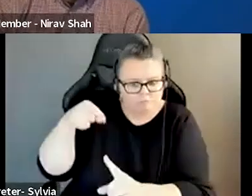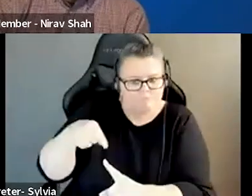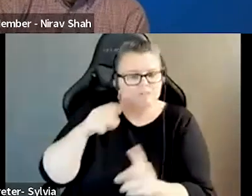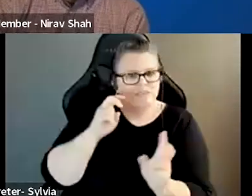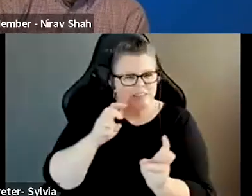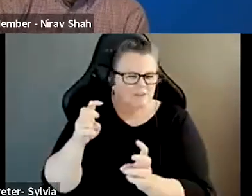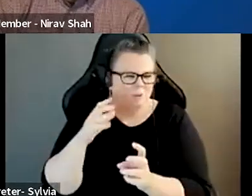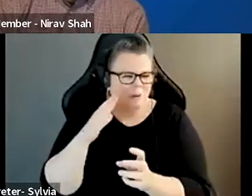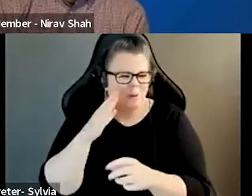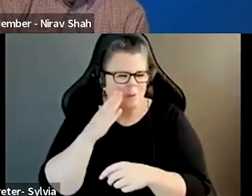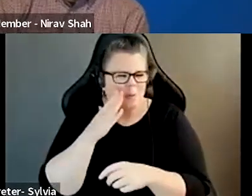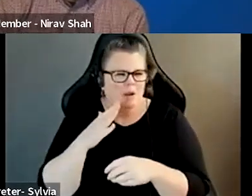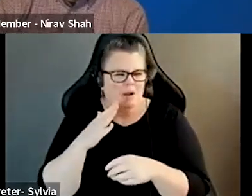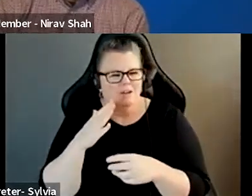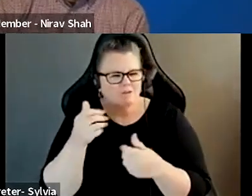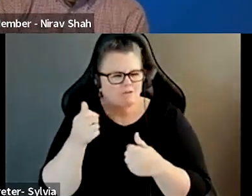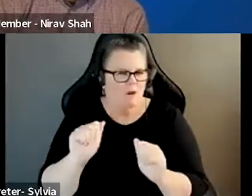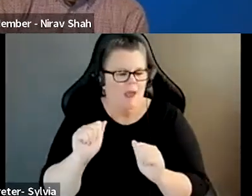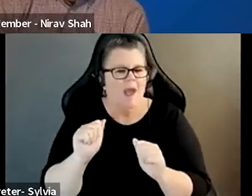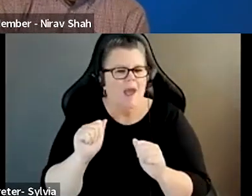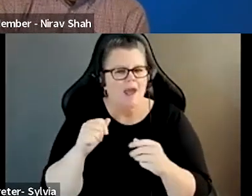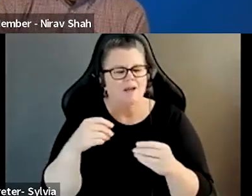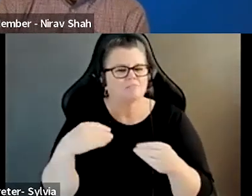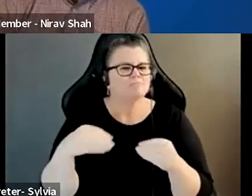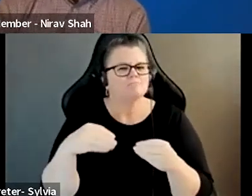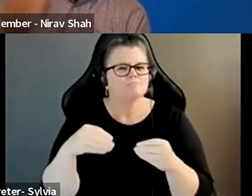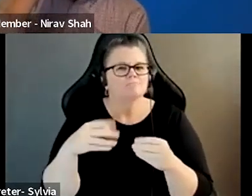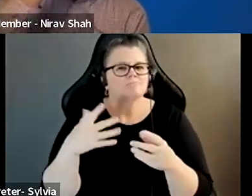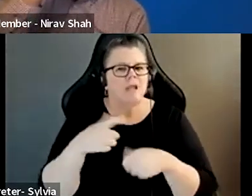that is less structured and more of an open opportunity.